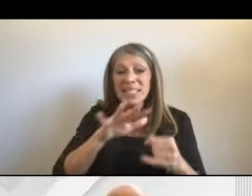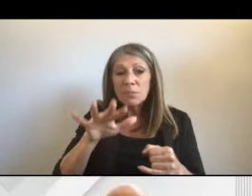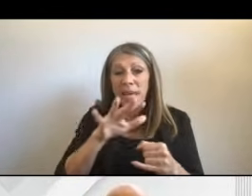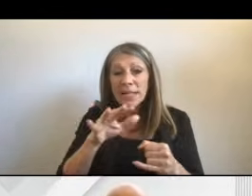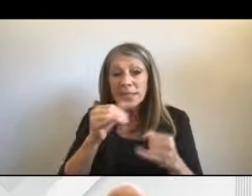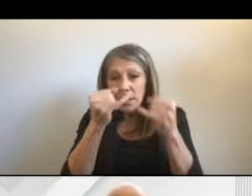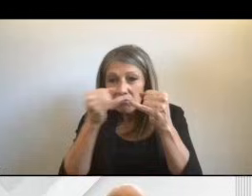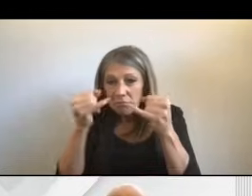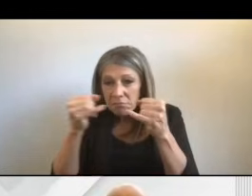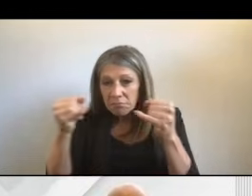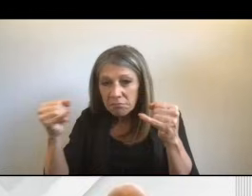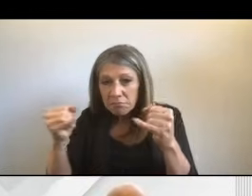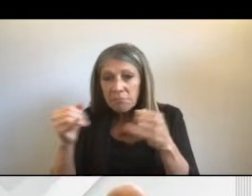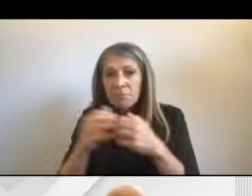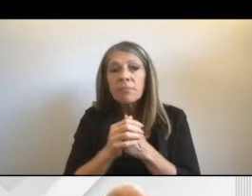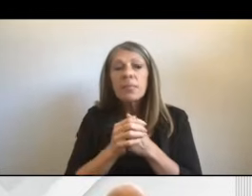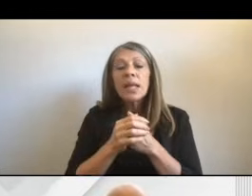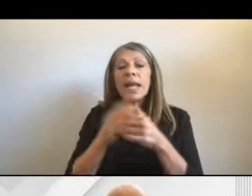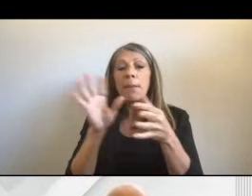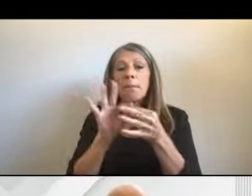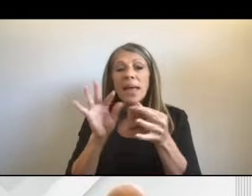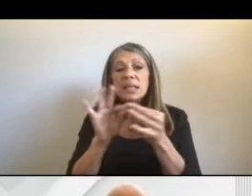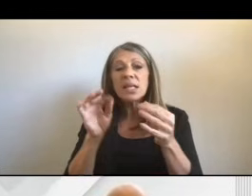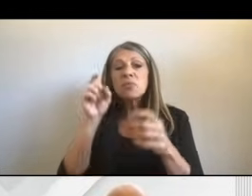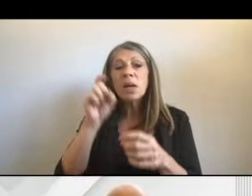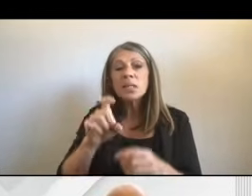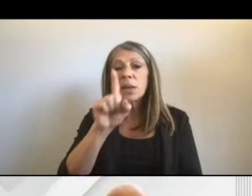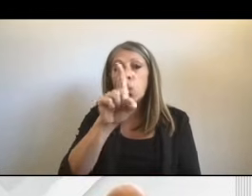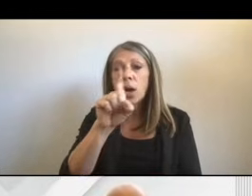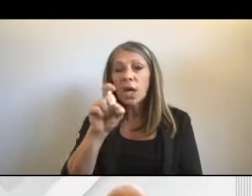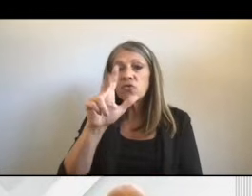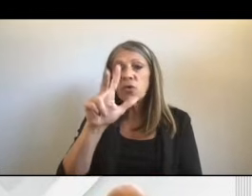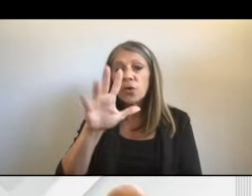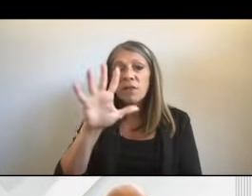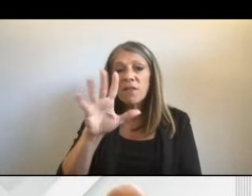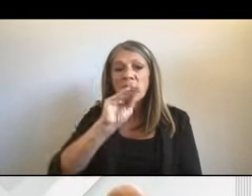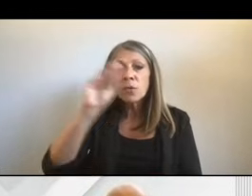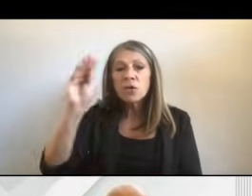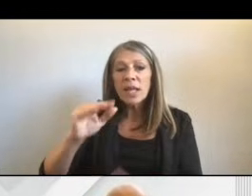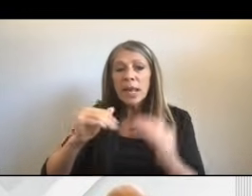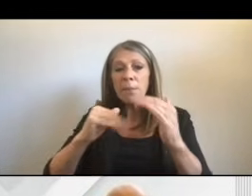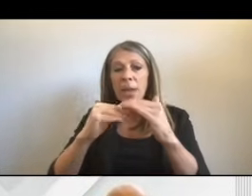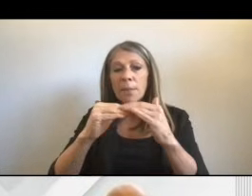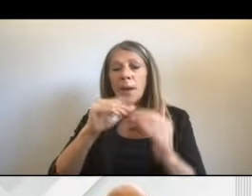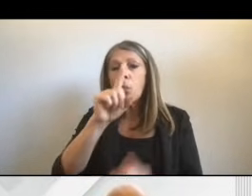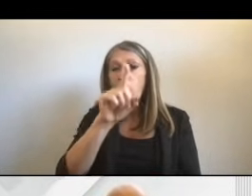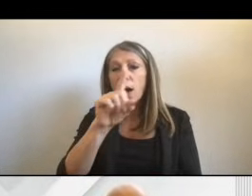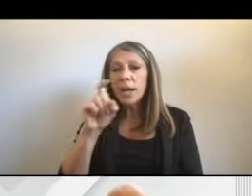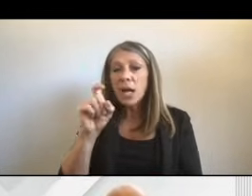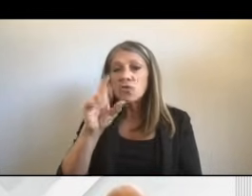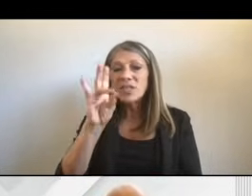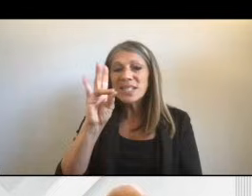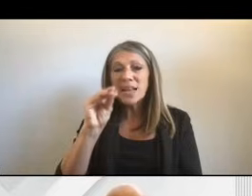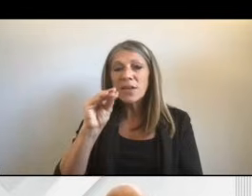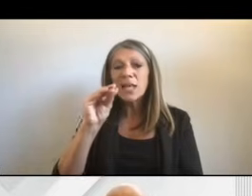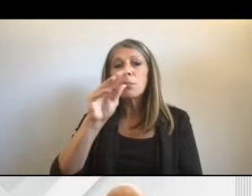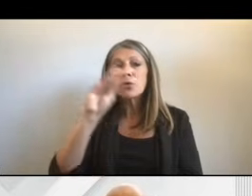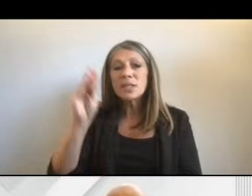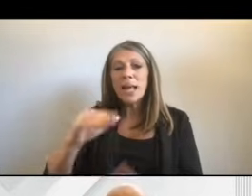characters within a message must be a 135 percent minimum and 170 percent maximum of the character height.